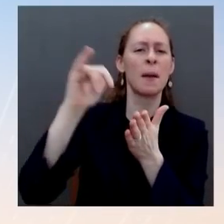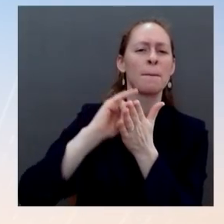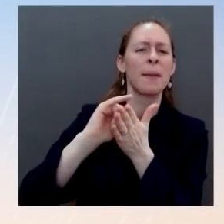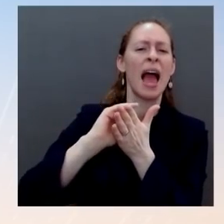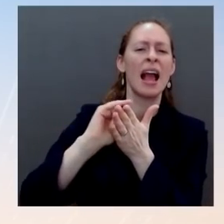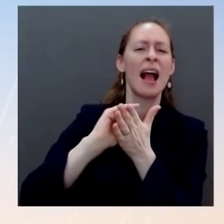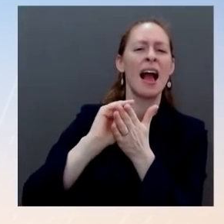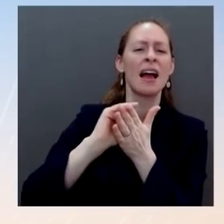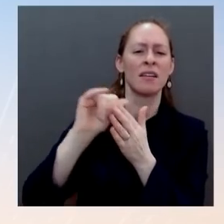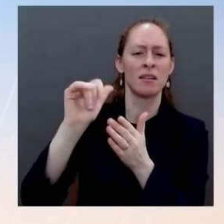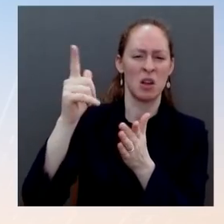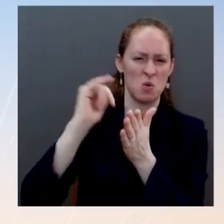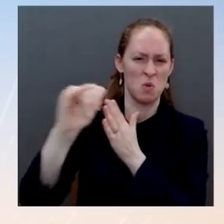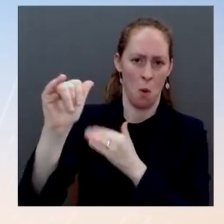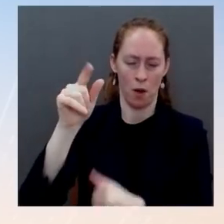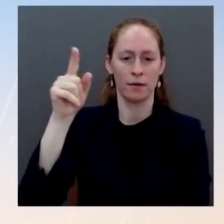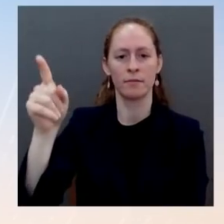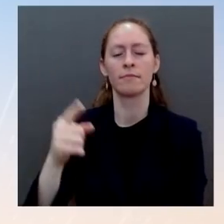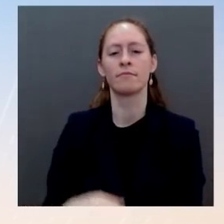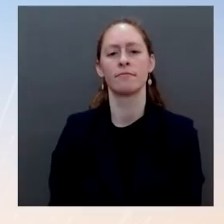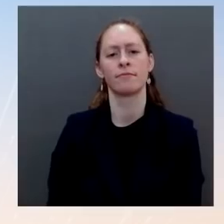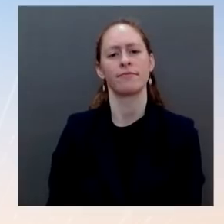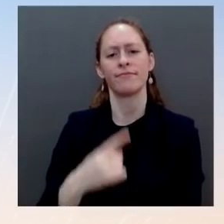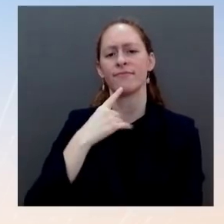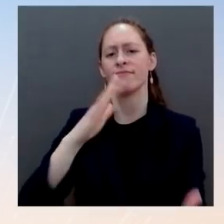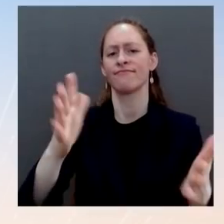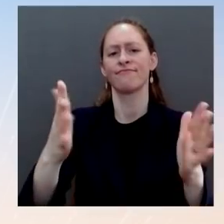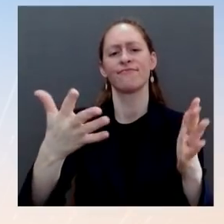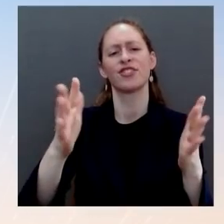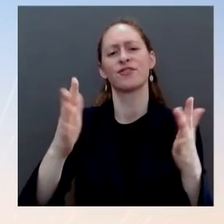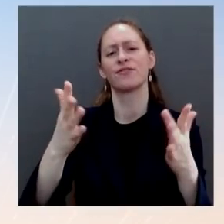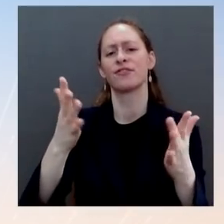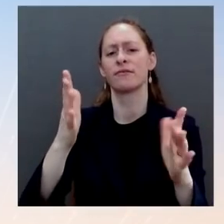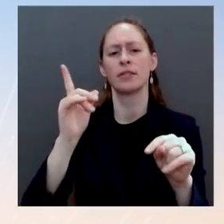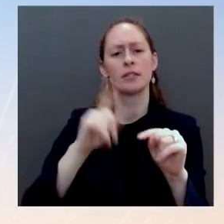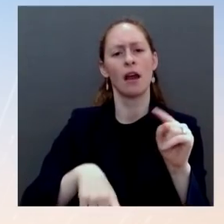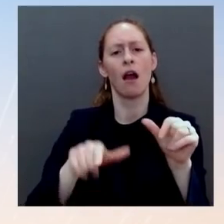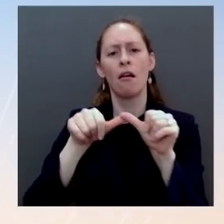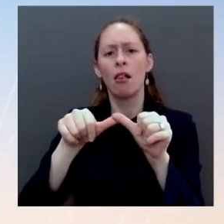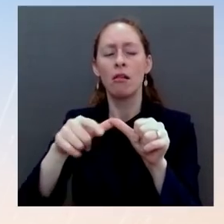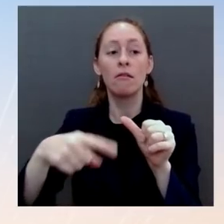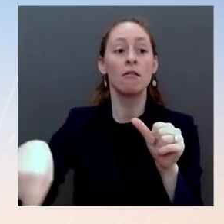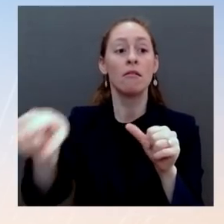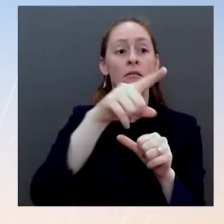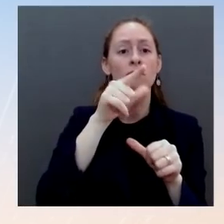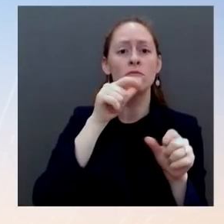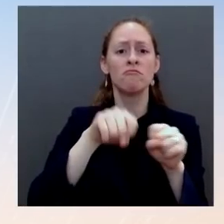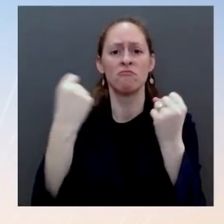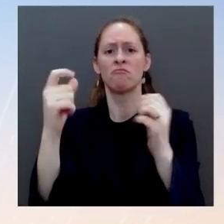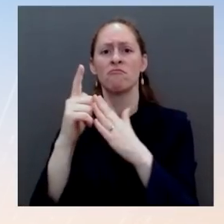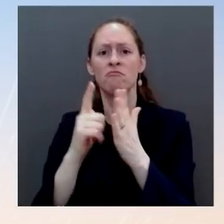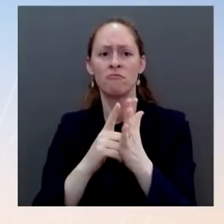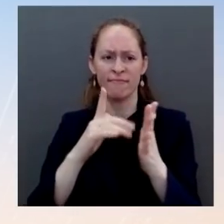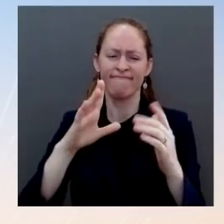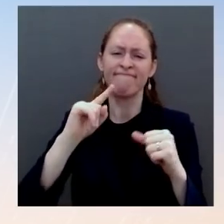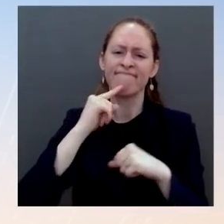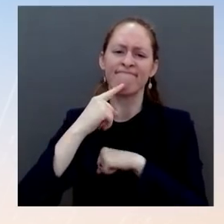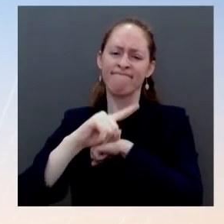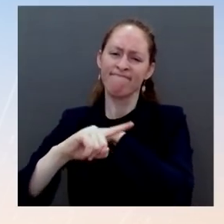or to police who are having to enforce these laws that the District Attorney is not going to prosecute? And does this in any way undermine